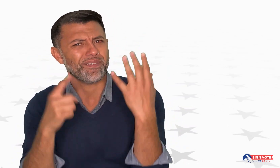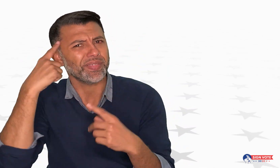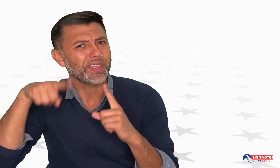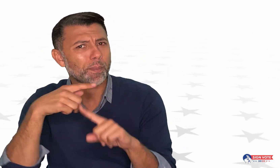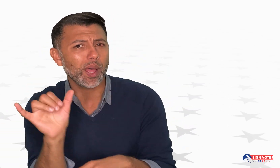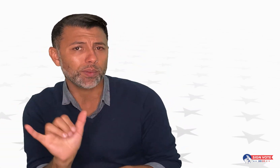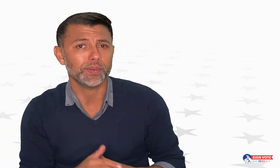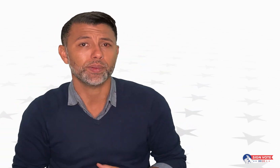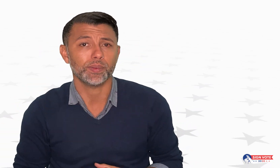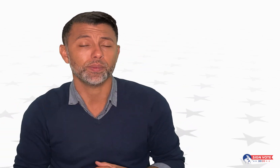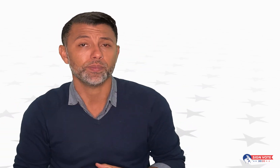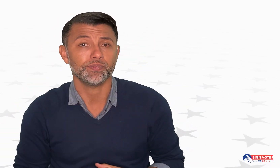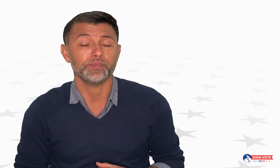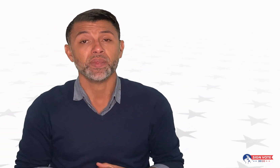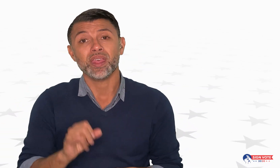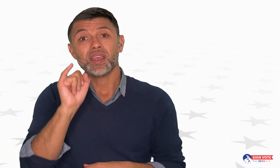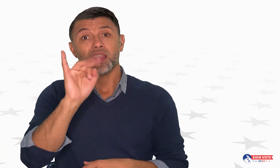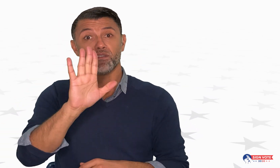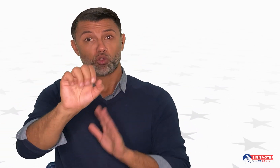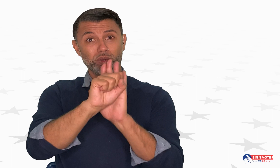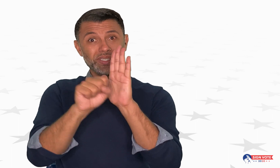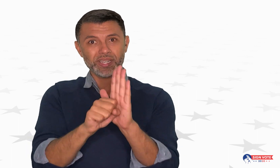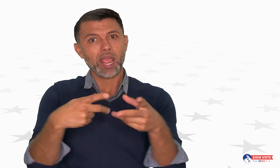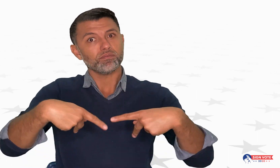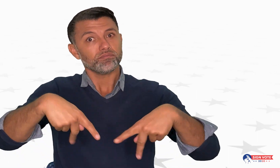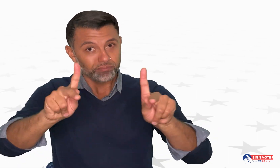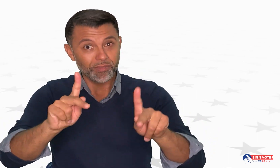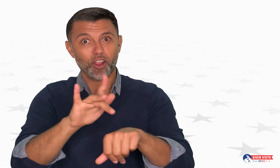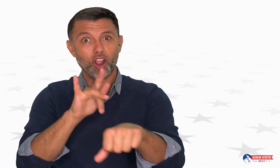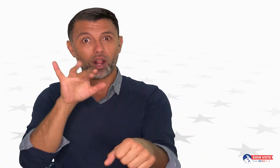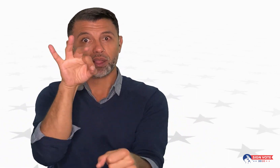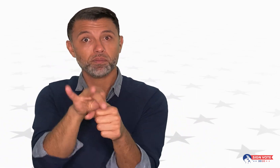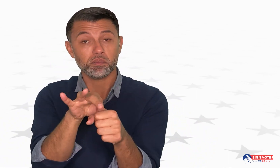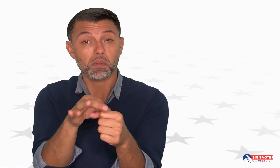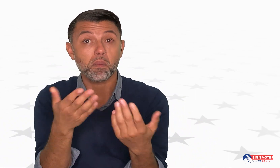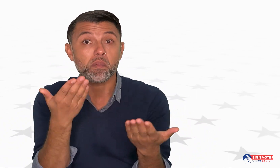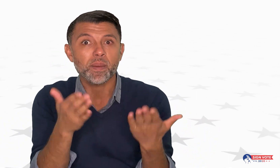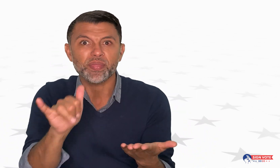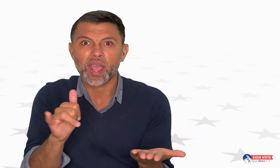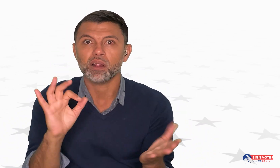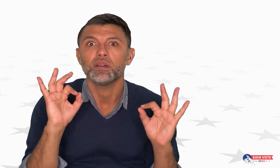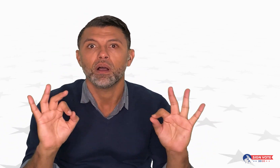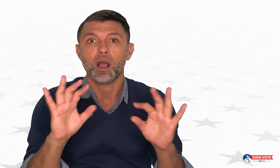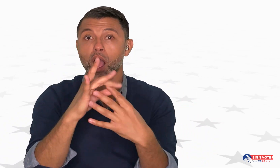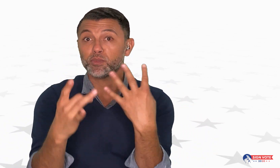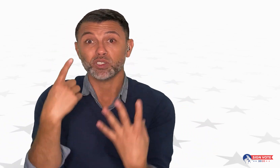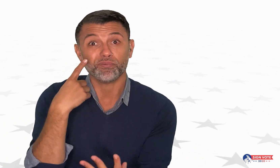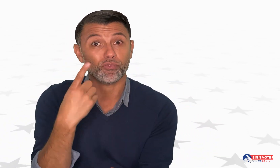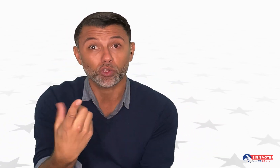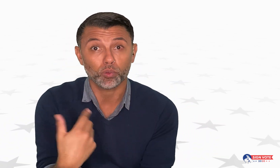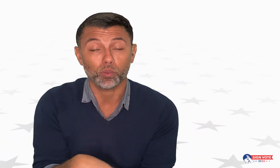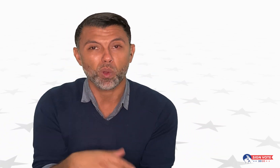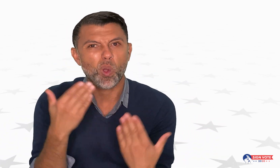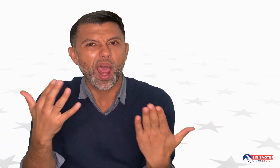You have to think about these things too. If your state allows early voting, that might be the best option for you.